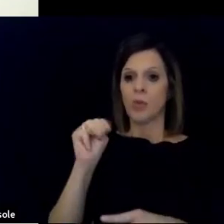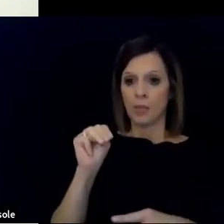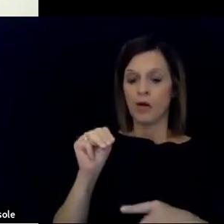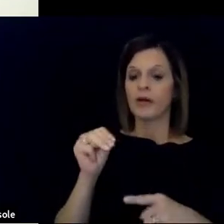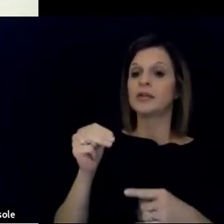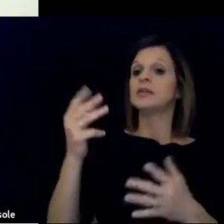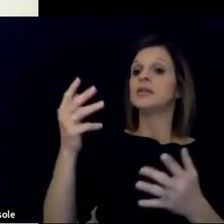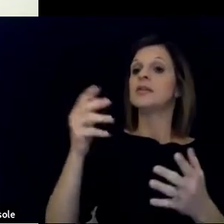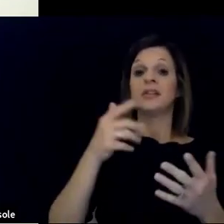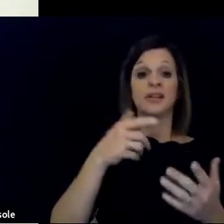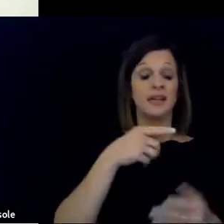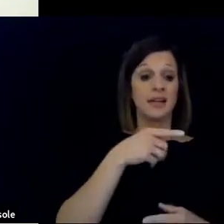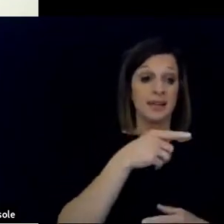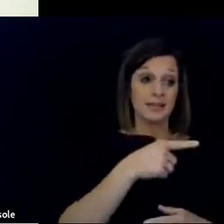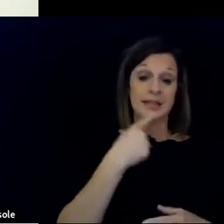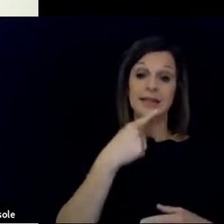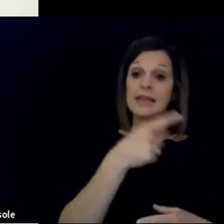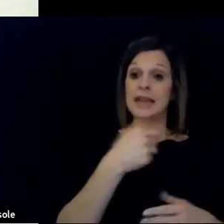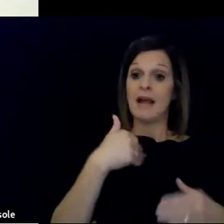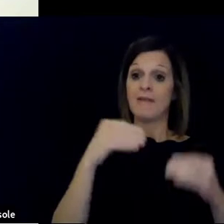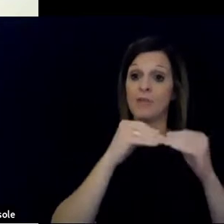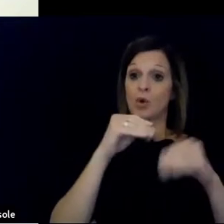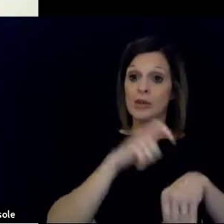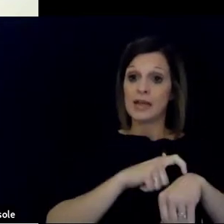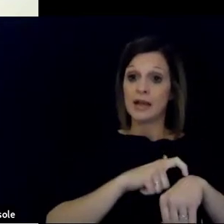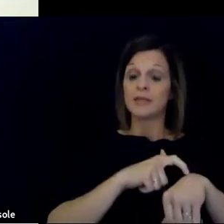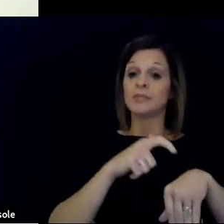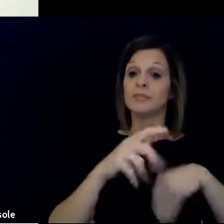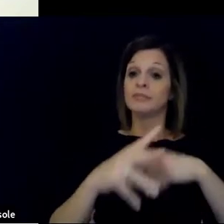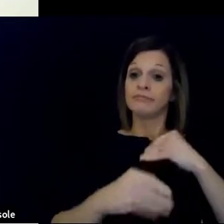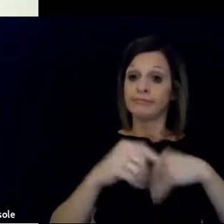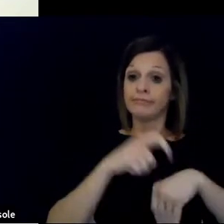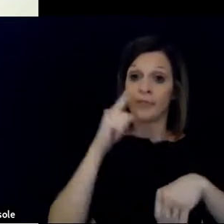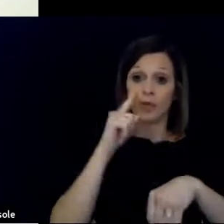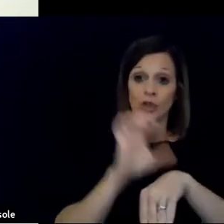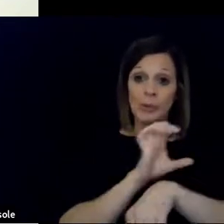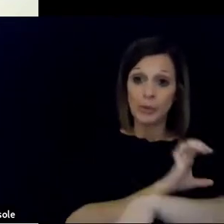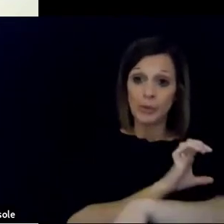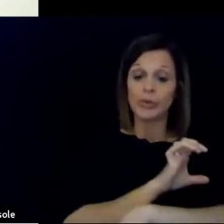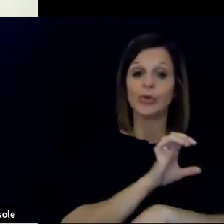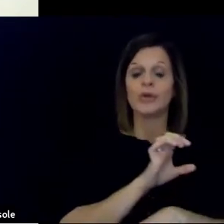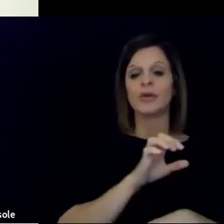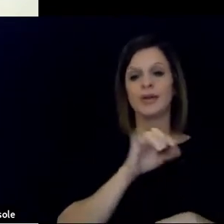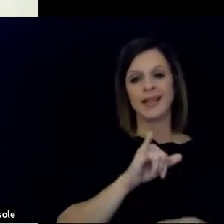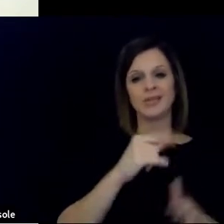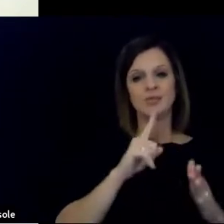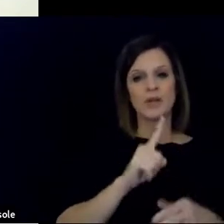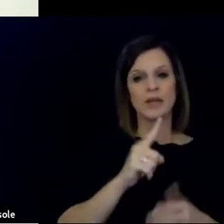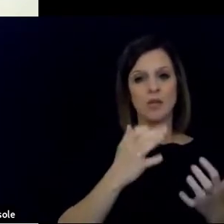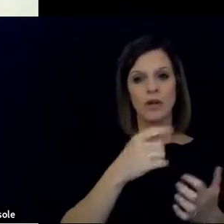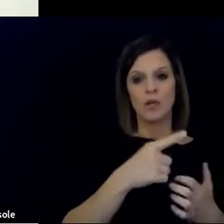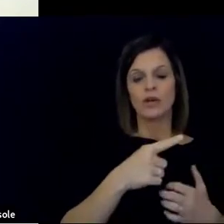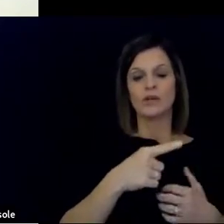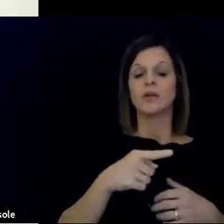that were on the list and then went home to work on the computer because that's what he really wanted. So there are ways when you understand what's going on,